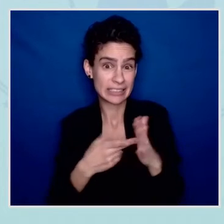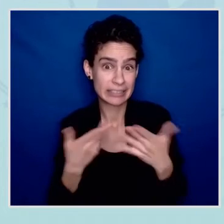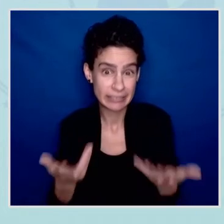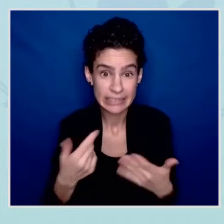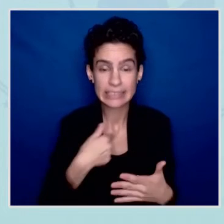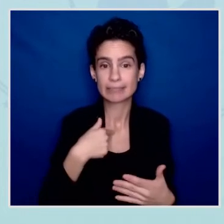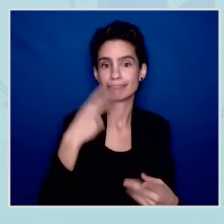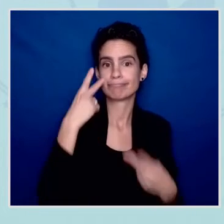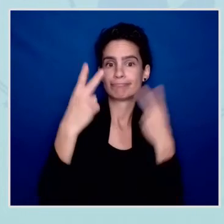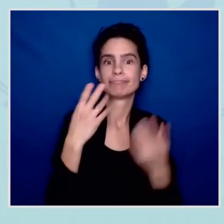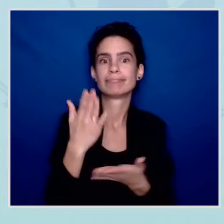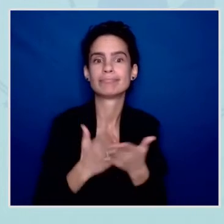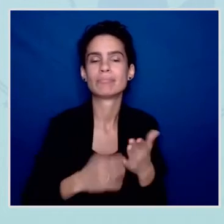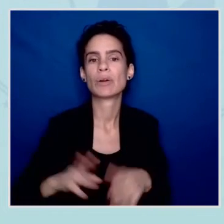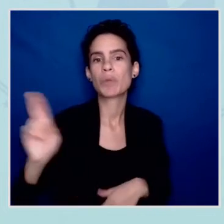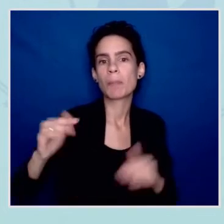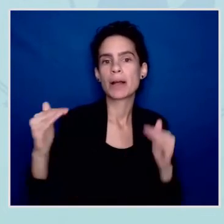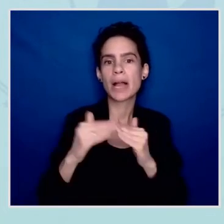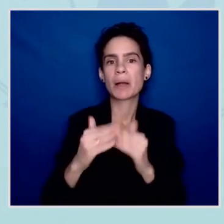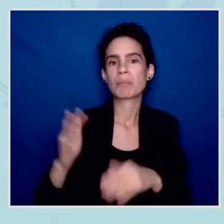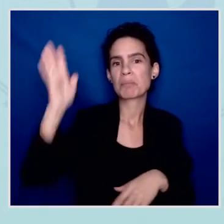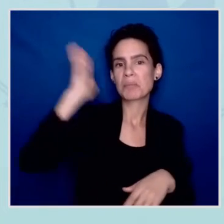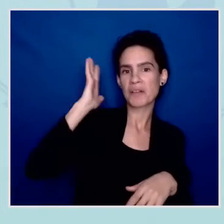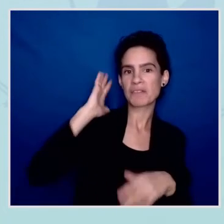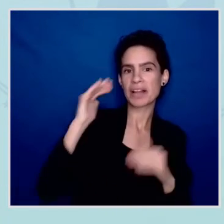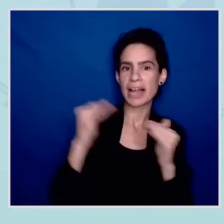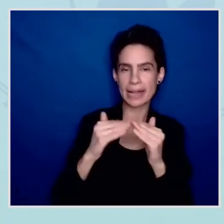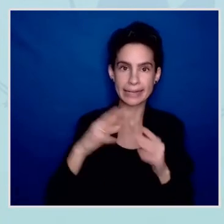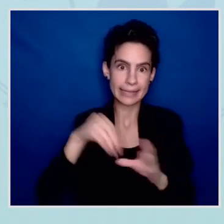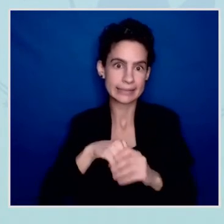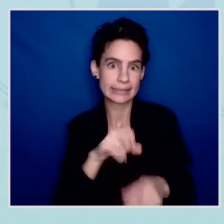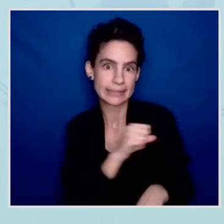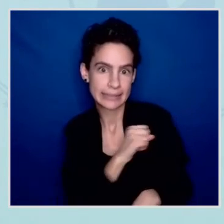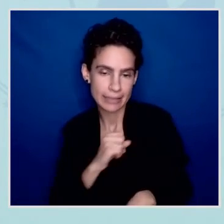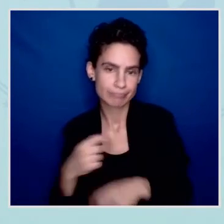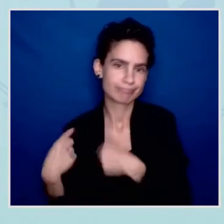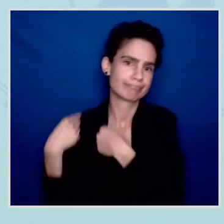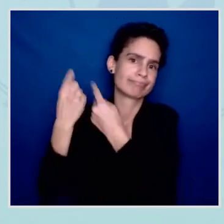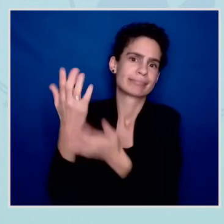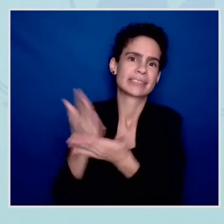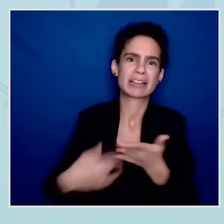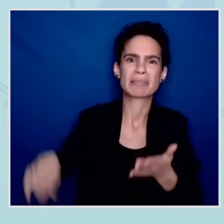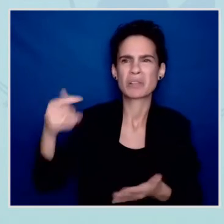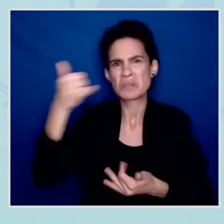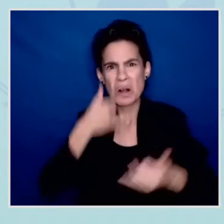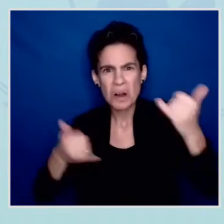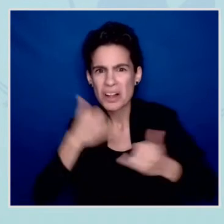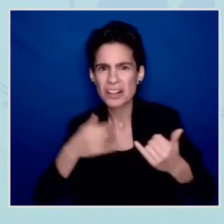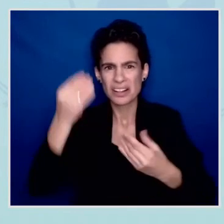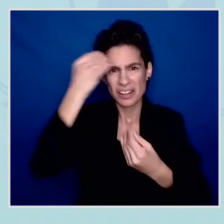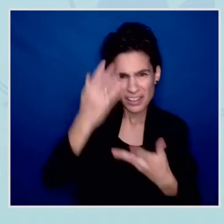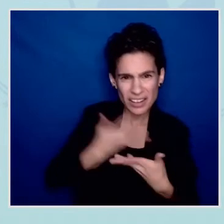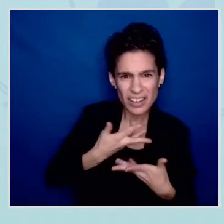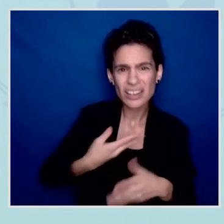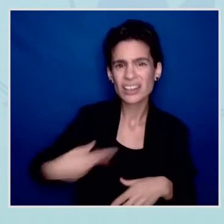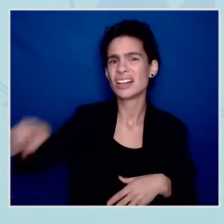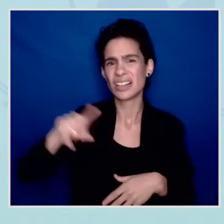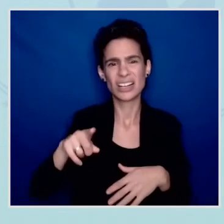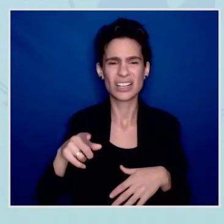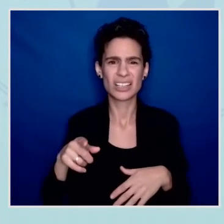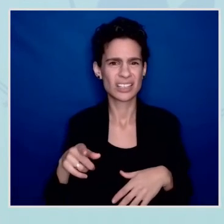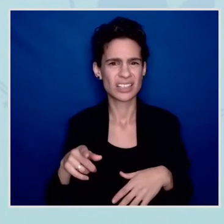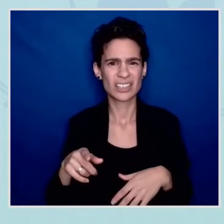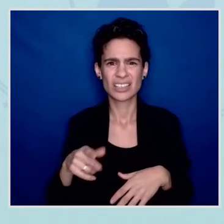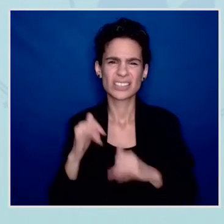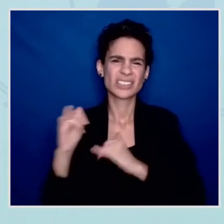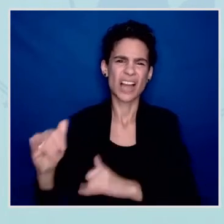JOB EASIER OR HARDER?